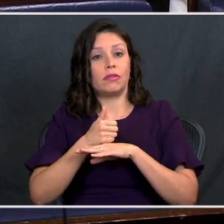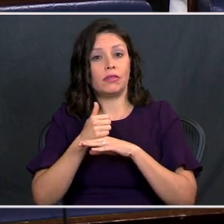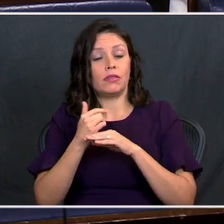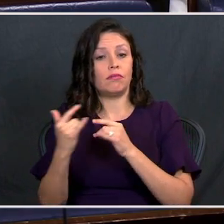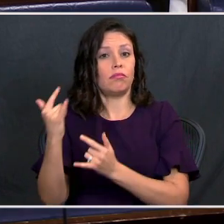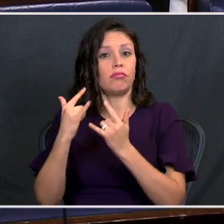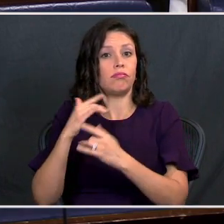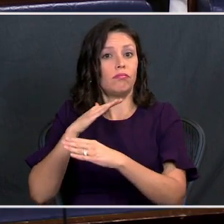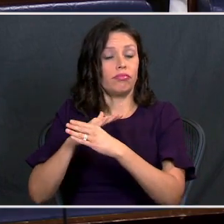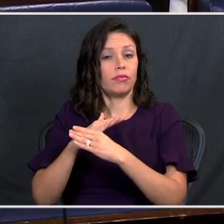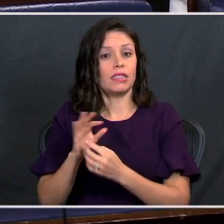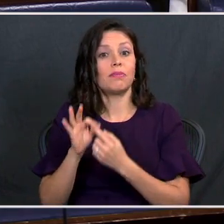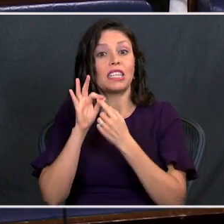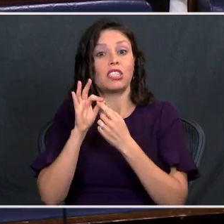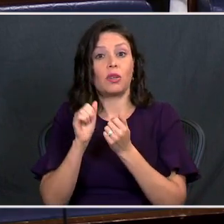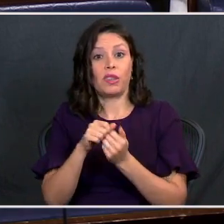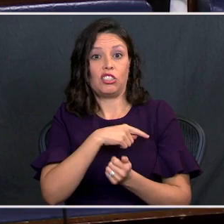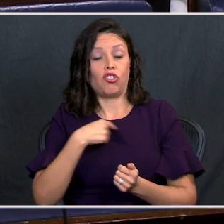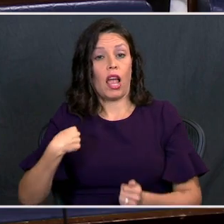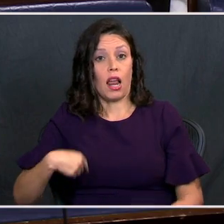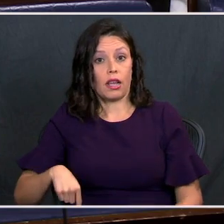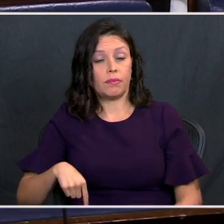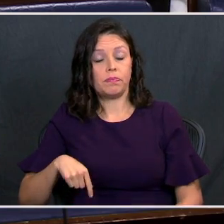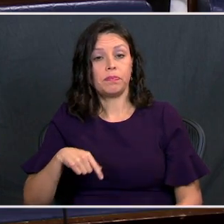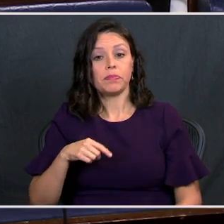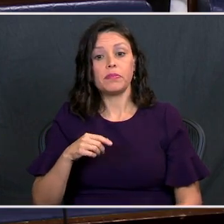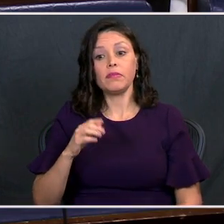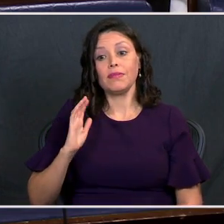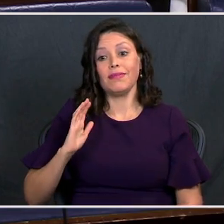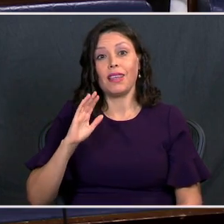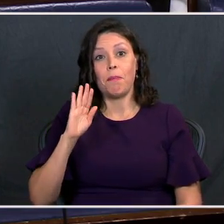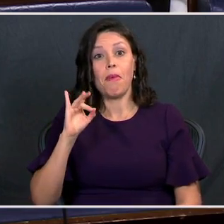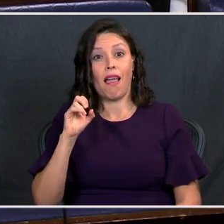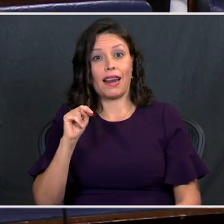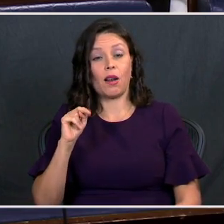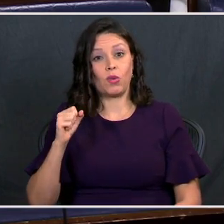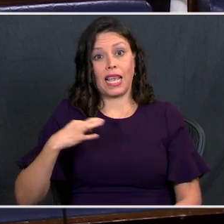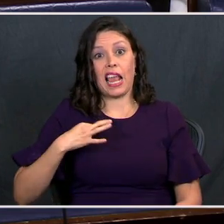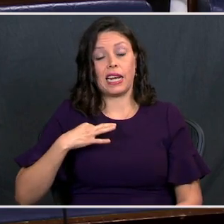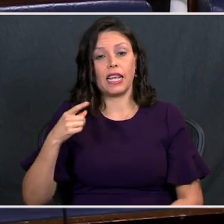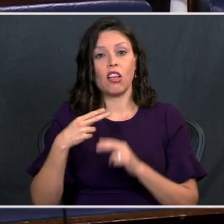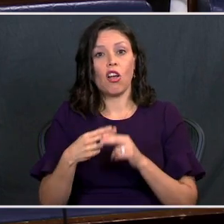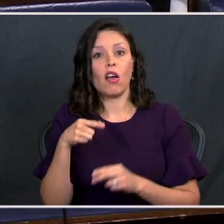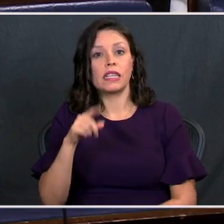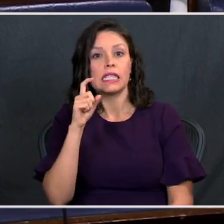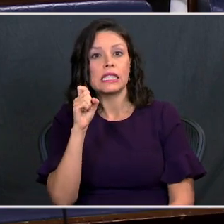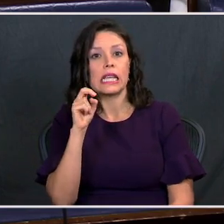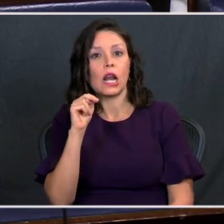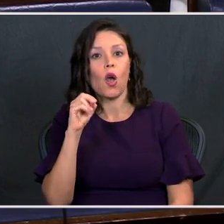specifically on China, then-candidate Biden called it "xenophobic" and "fearmongering."